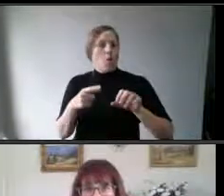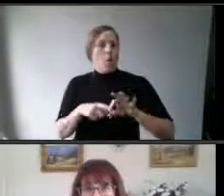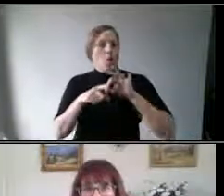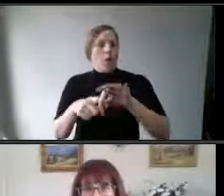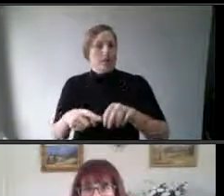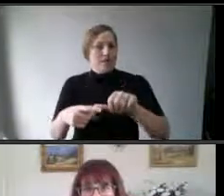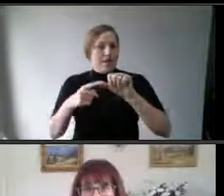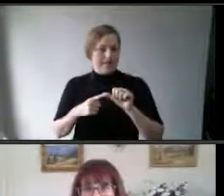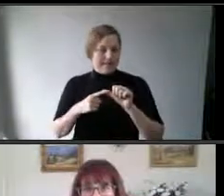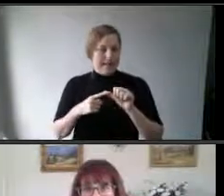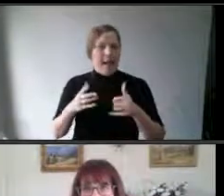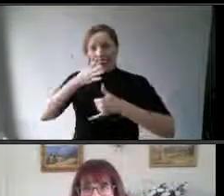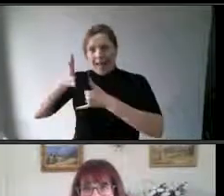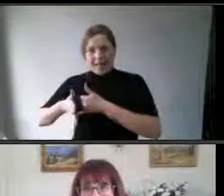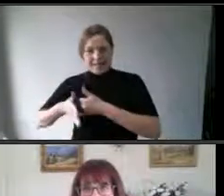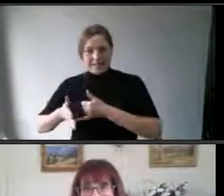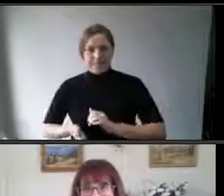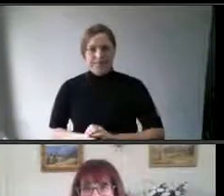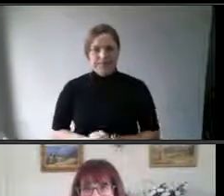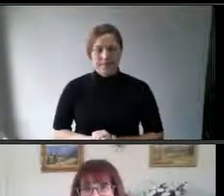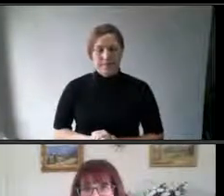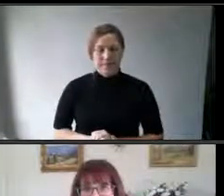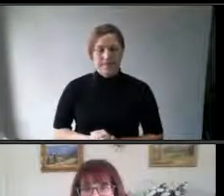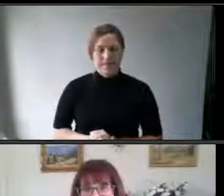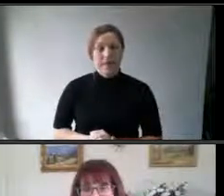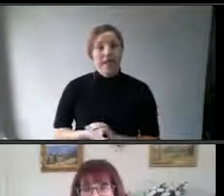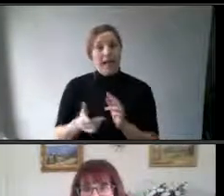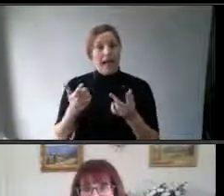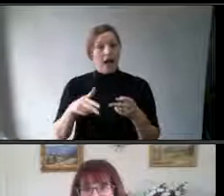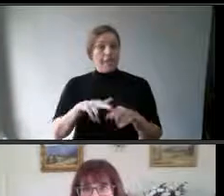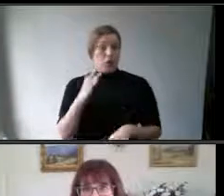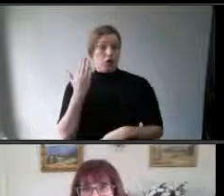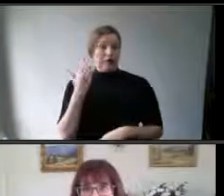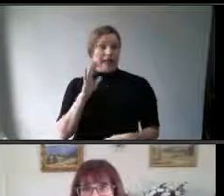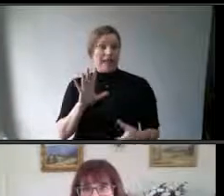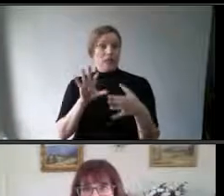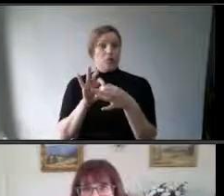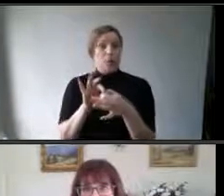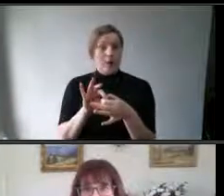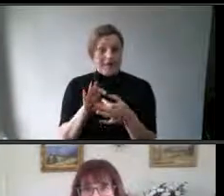at the end so if you've just joined us if i can ask you just to turn your camera off if you're